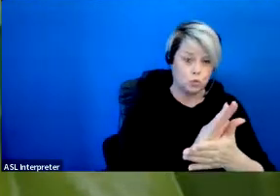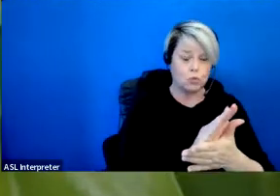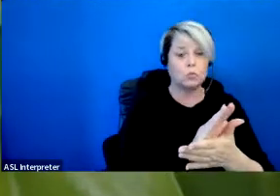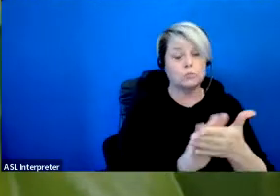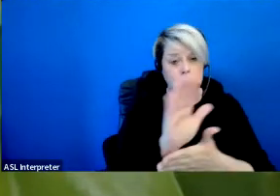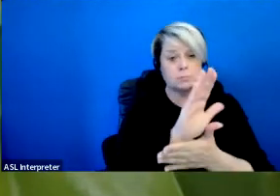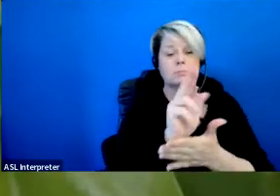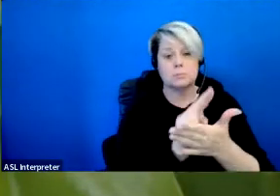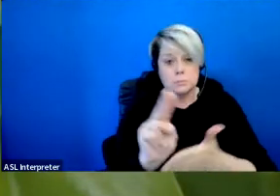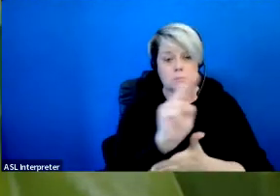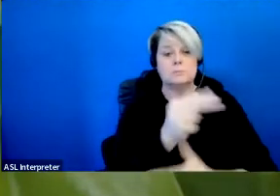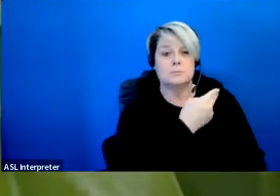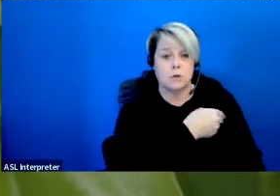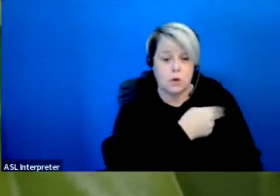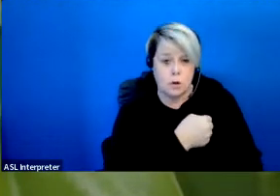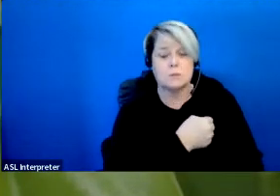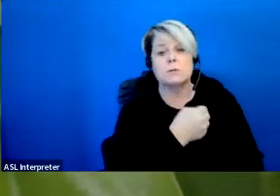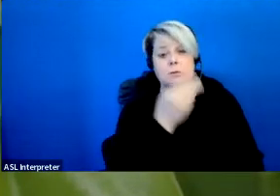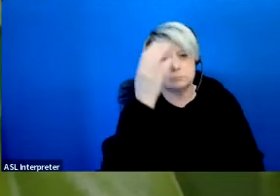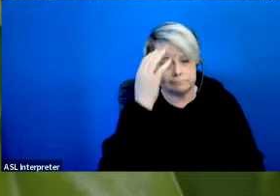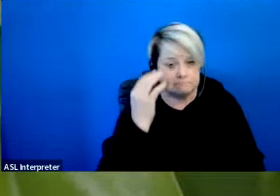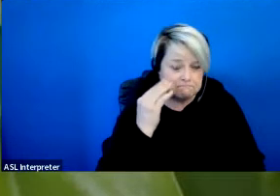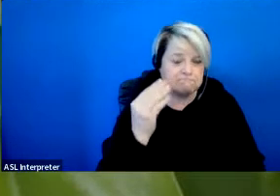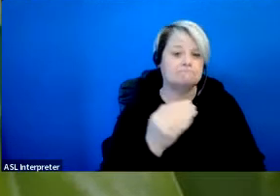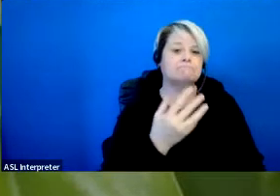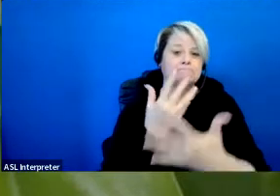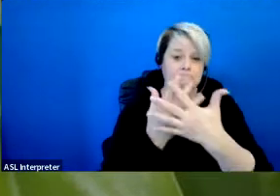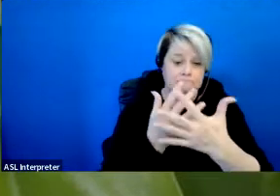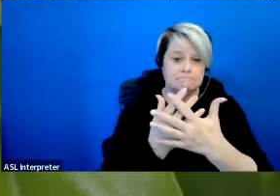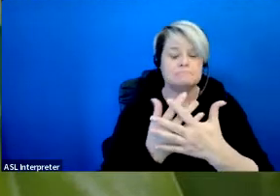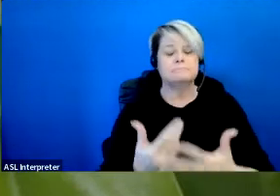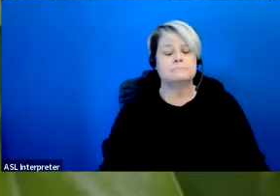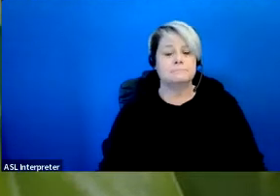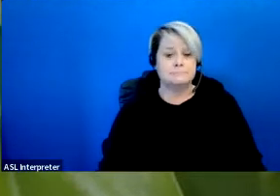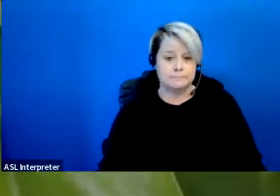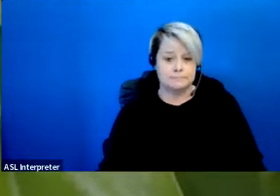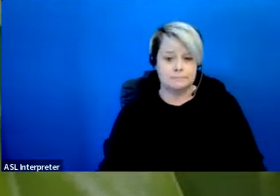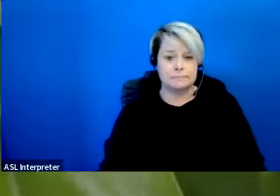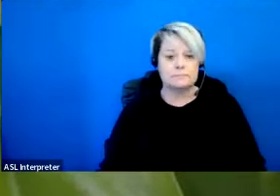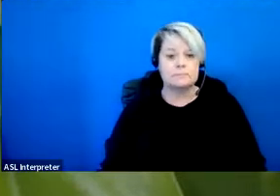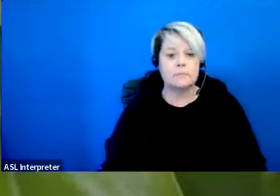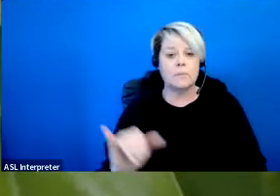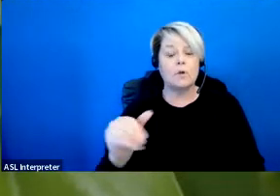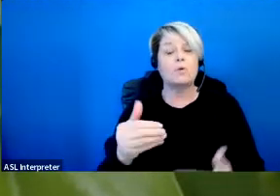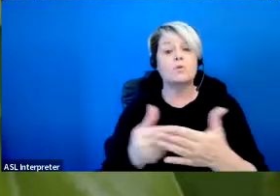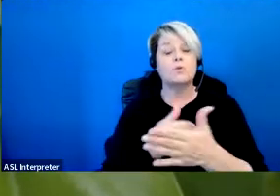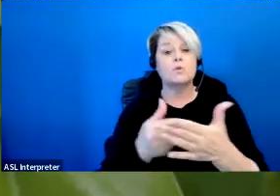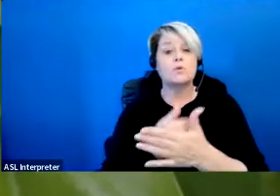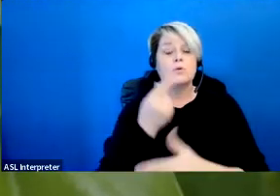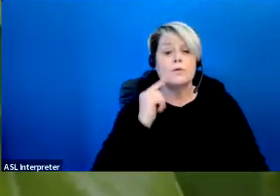actively work with K-12 schools, colleges and colleges -- colleges and universities and hospitals and prisons